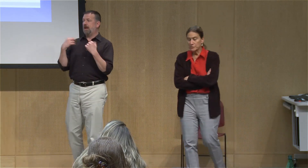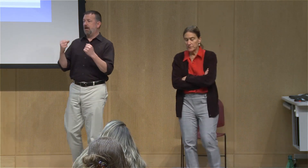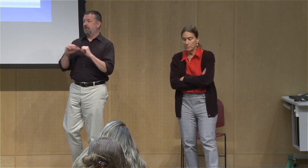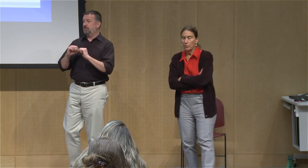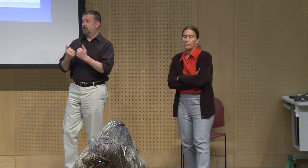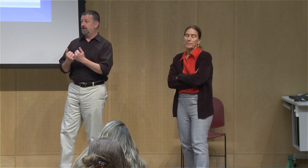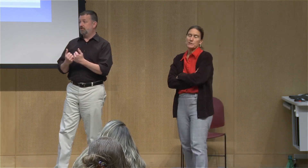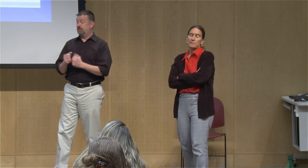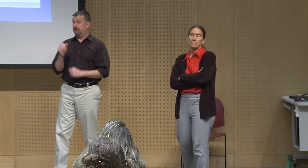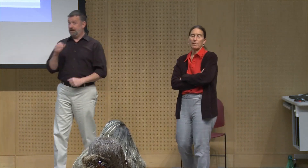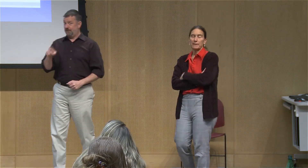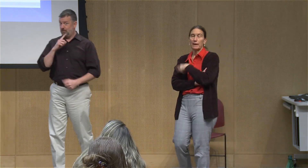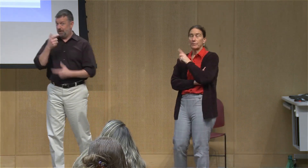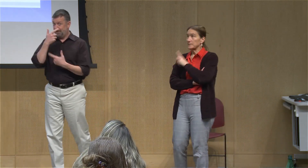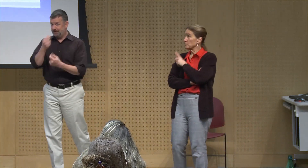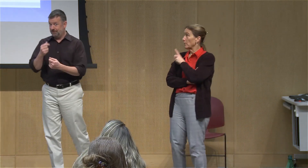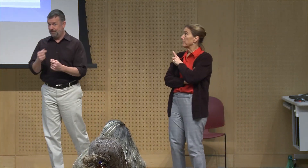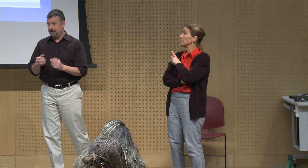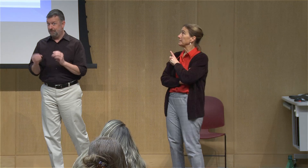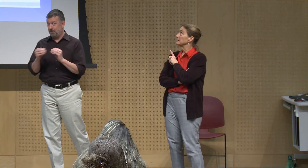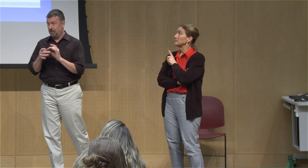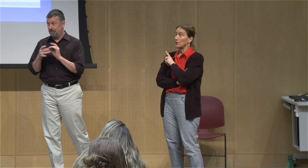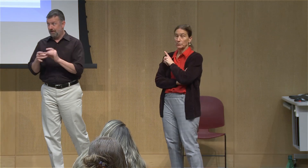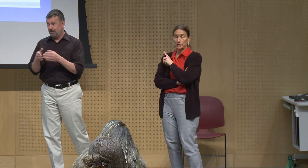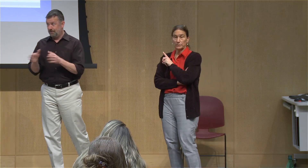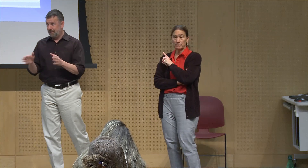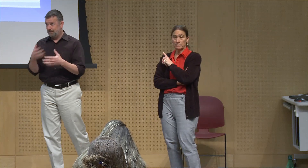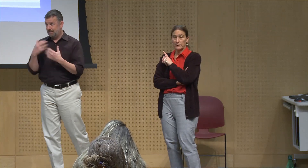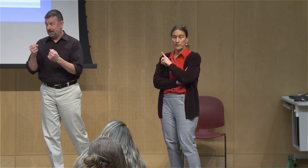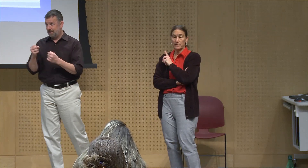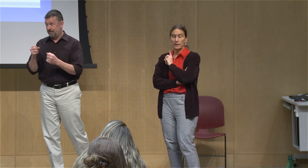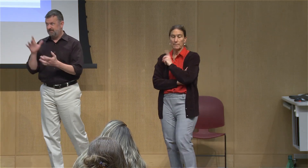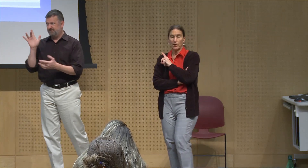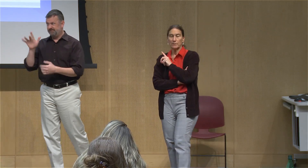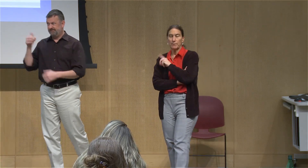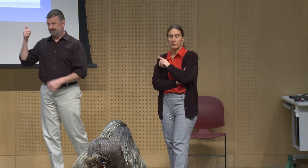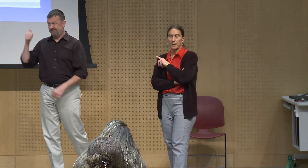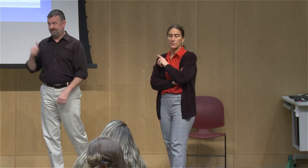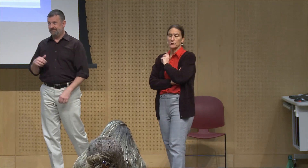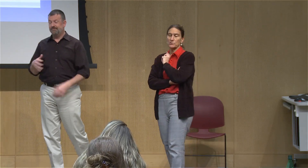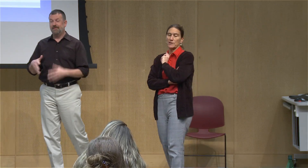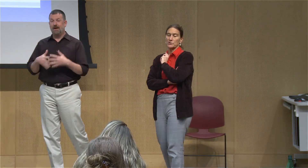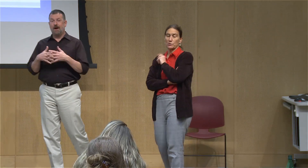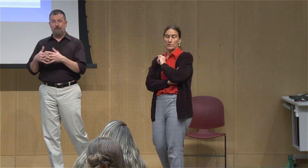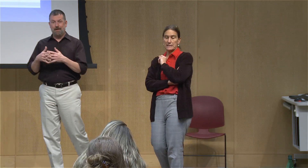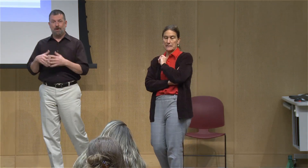ABOUT PUBLIC HEALTH, THIS IS ONE OF THE PLACES TO GO TO, THE AMERICAN PUBLIC HEALTH ASSOCIATION OR THE CDC,